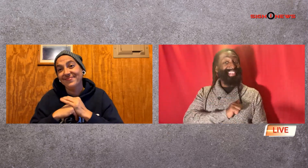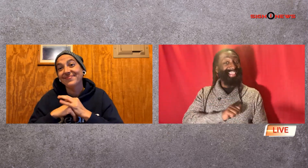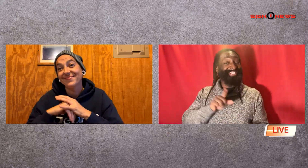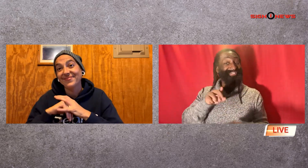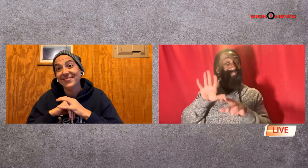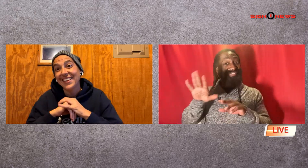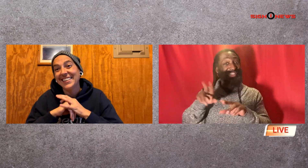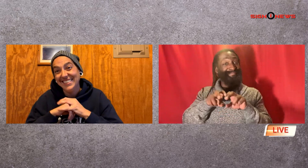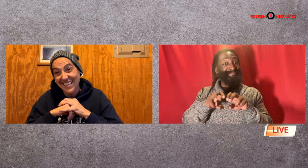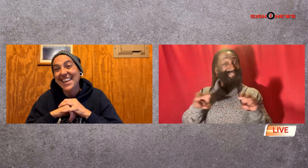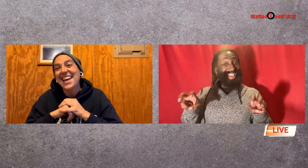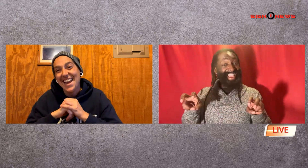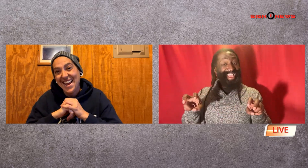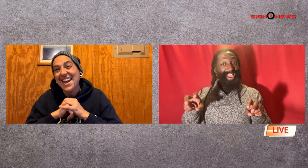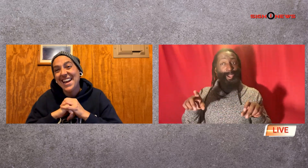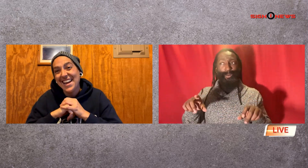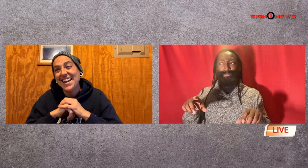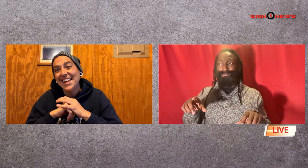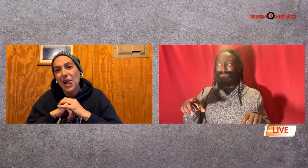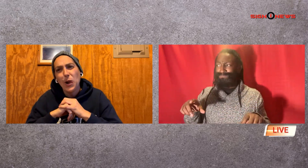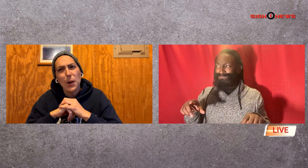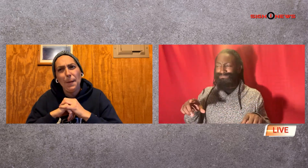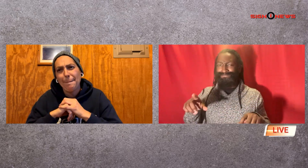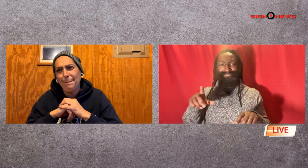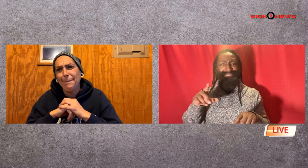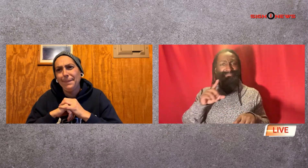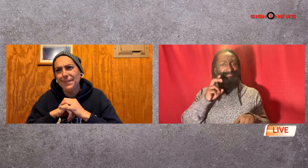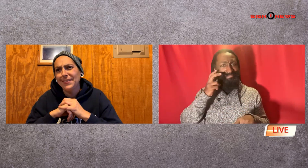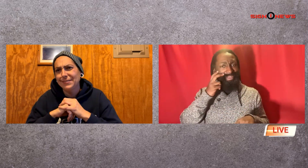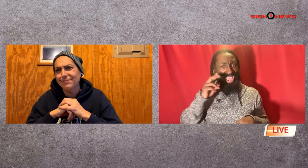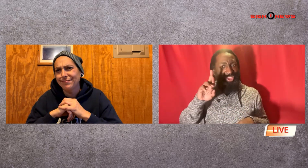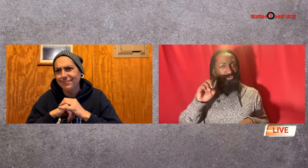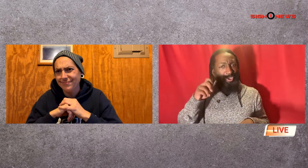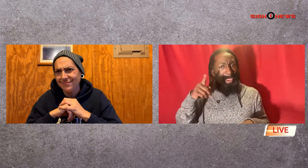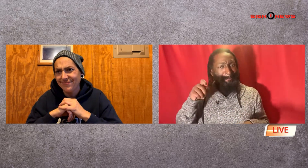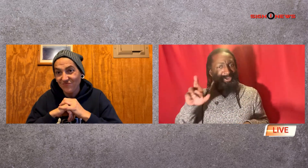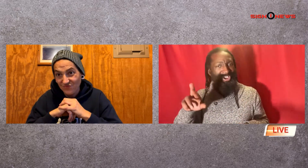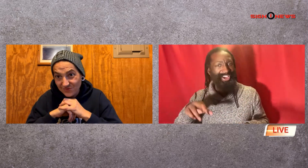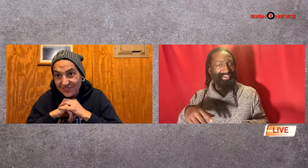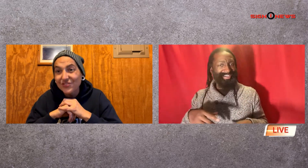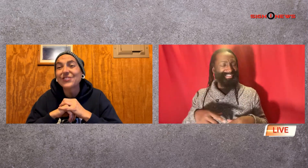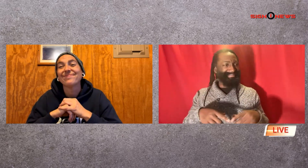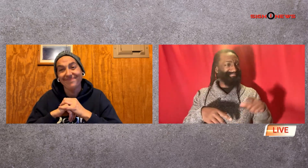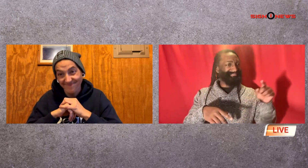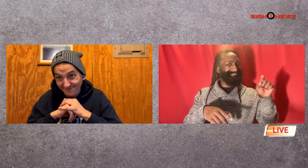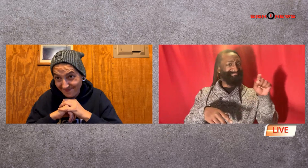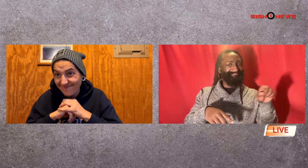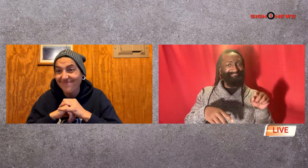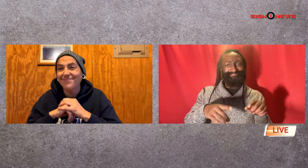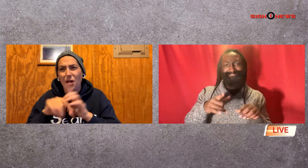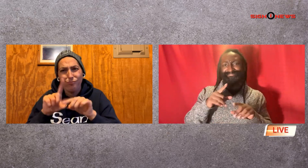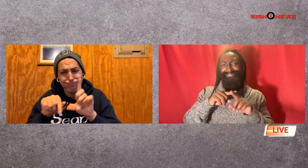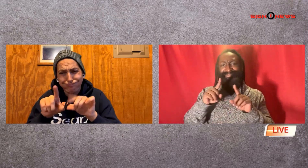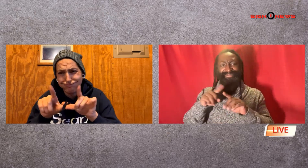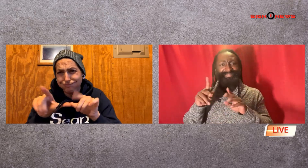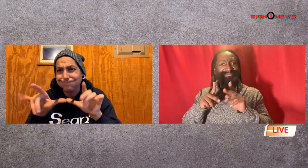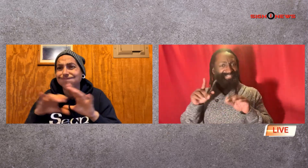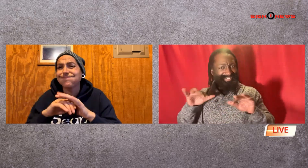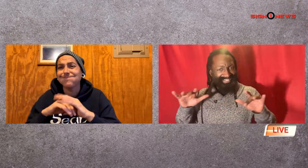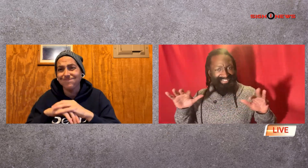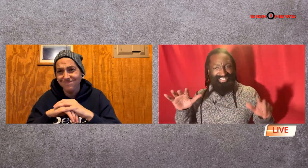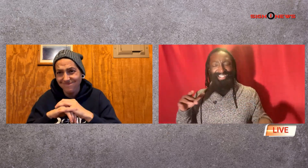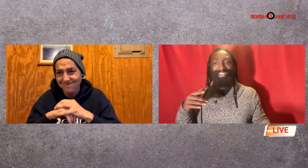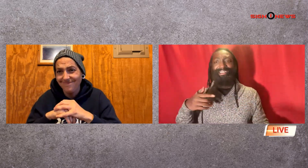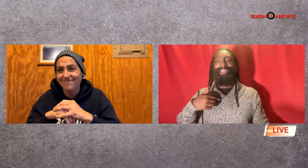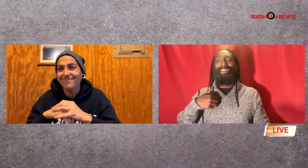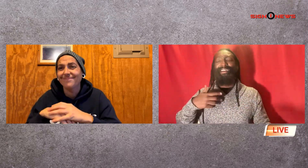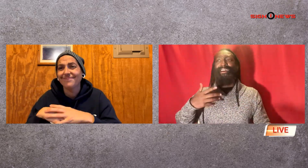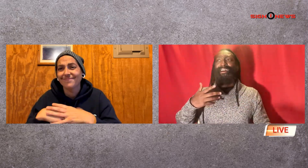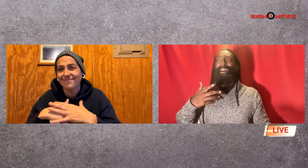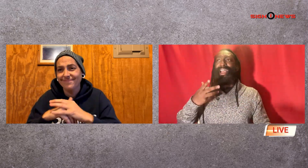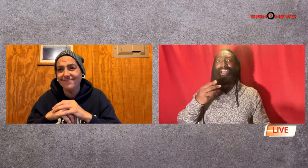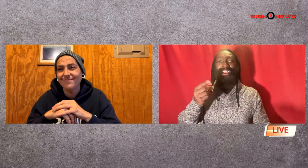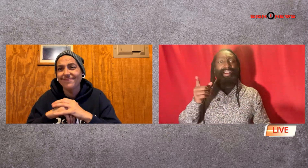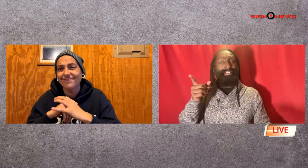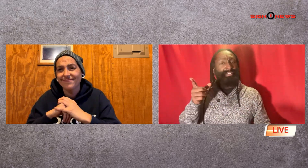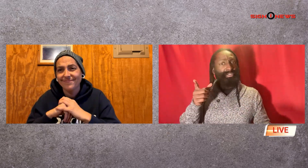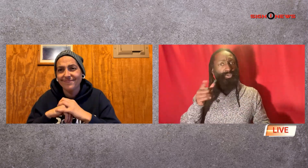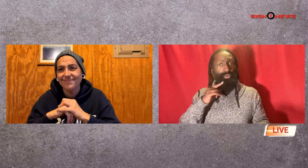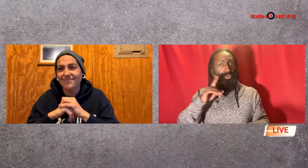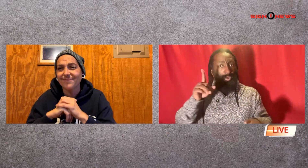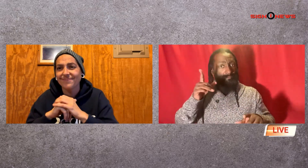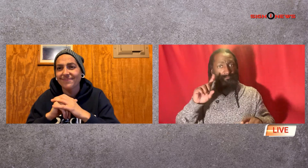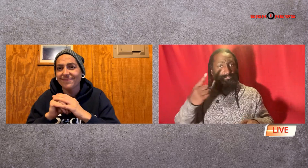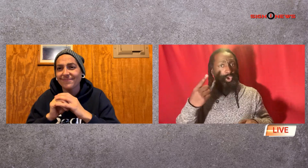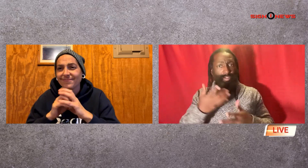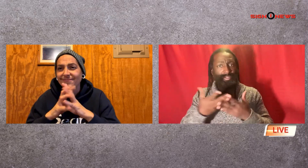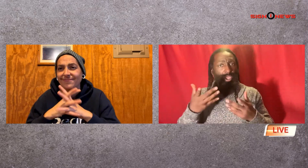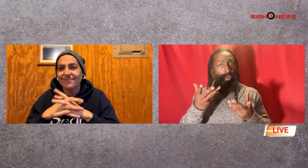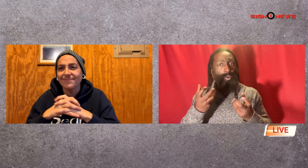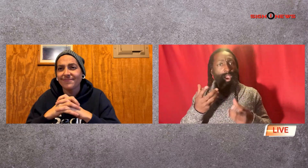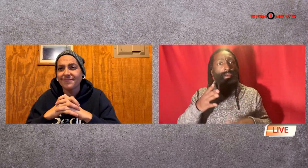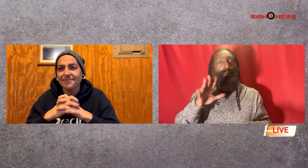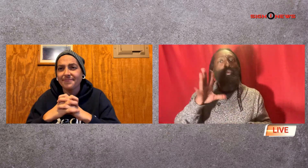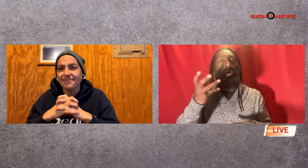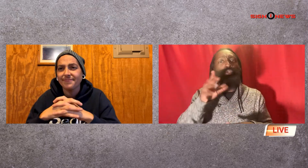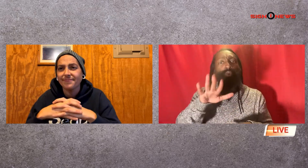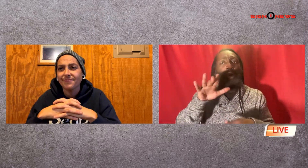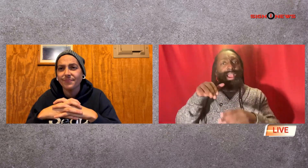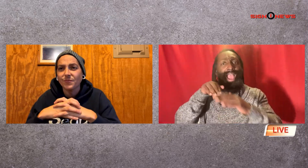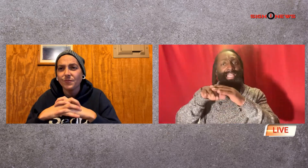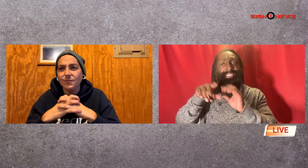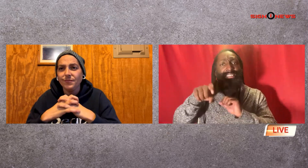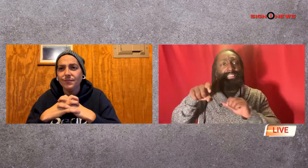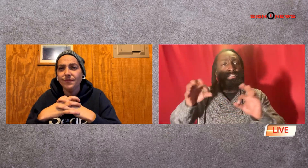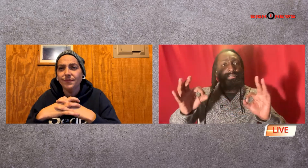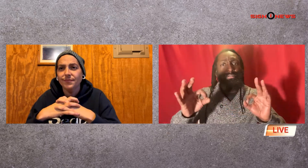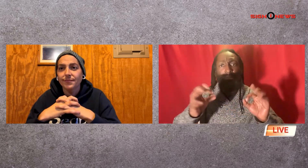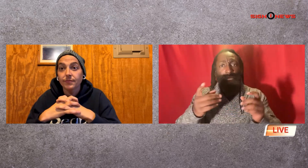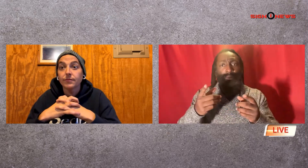of going to Atlanta to be on a panel with a deafblind rappers there and the first thing